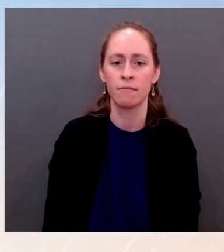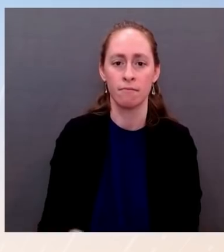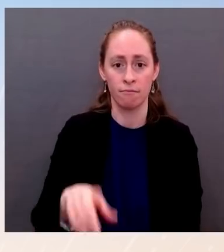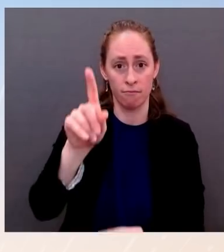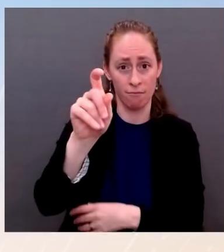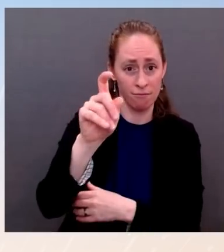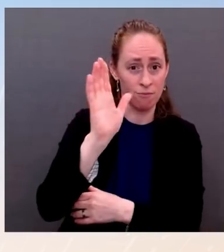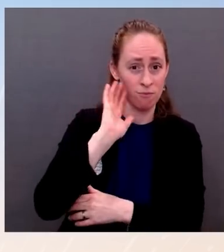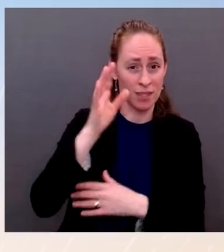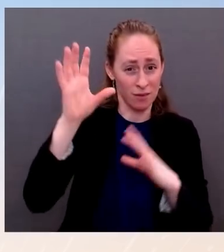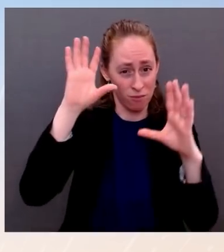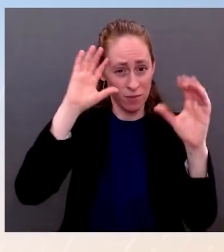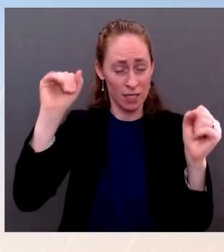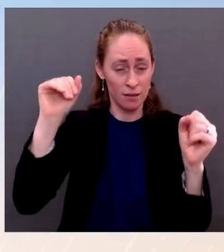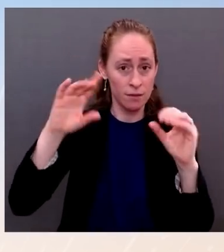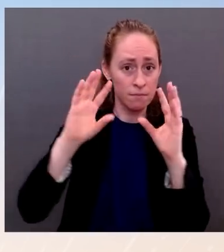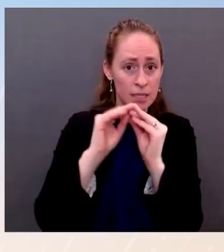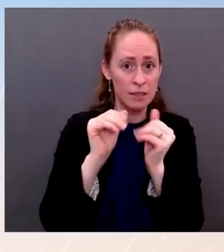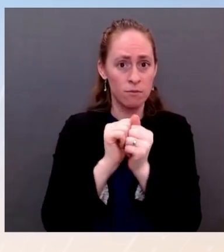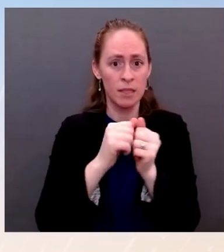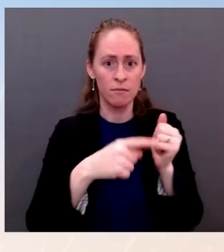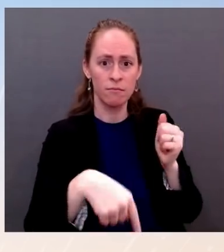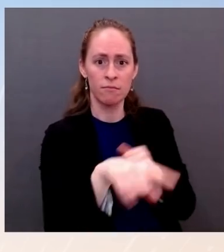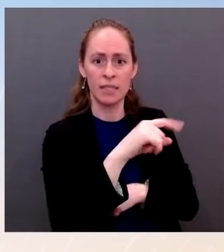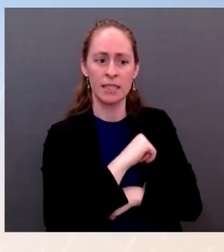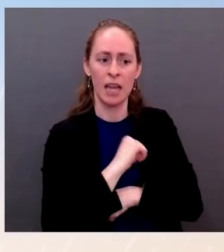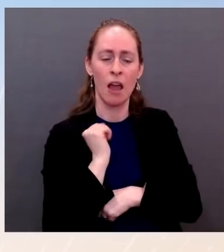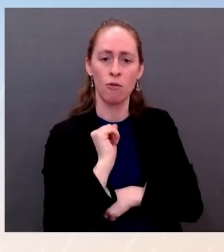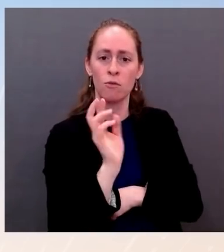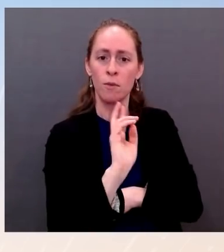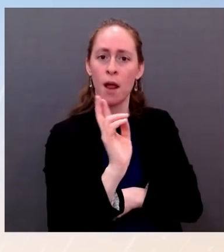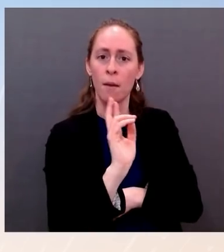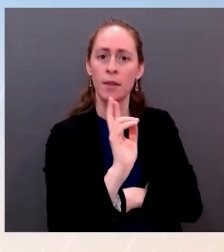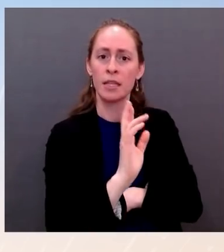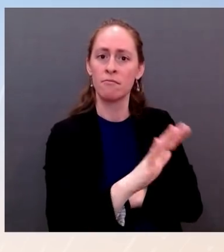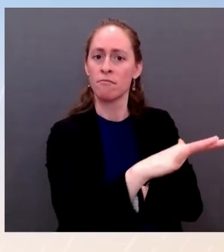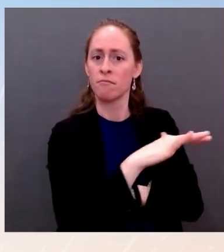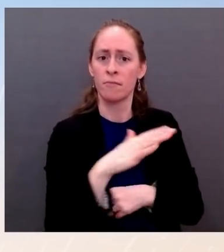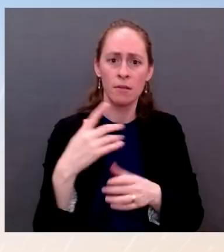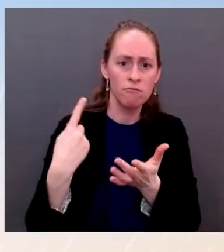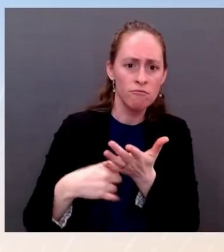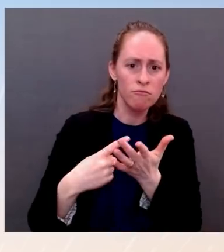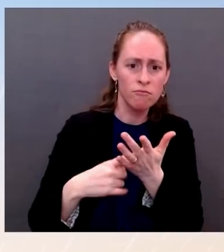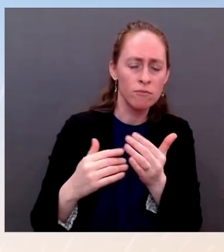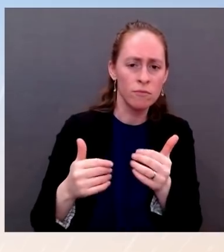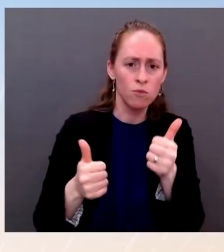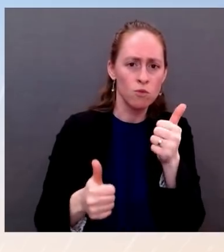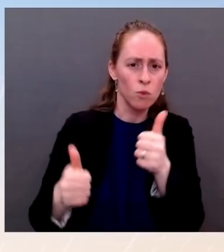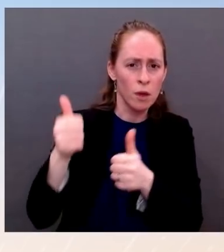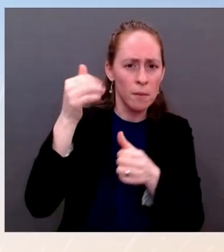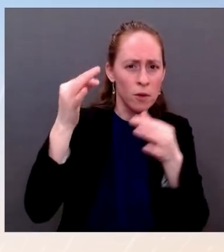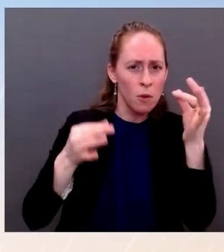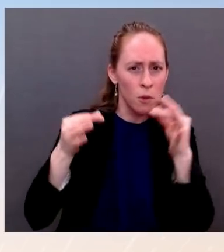Ms. Psaki: Sure. >> The Press: from the interview with Lester Holt. About -- I believe he said "about four people"